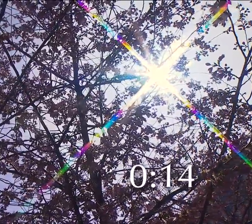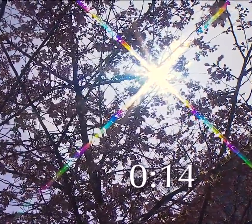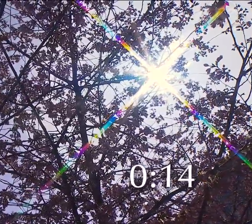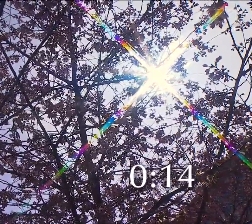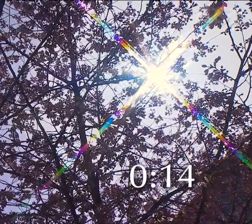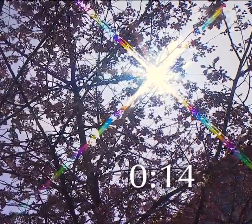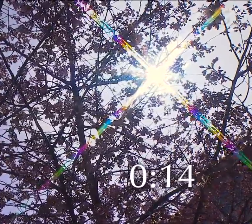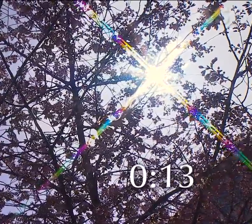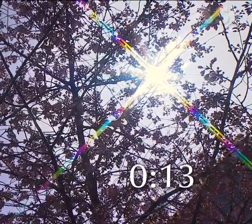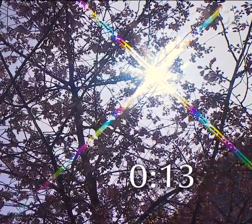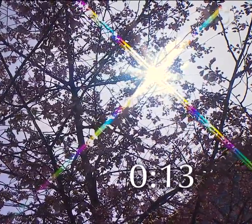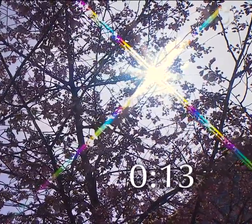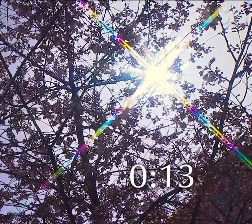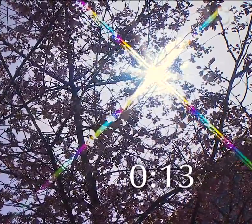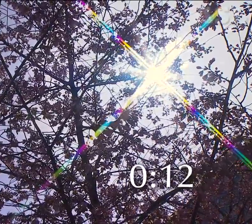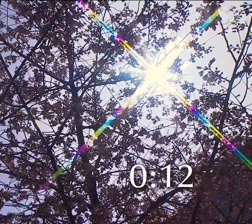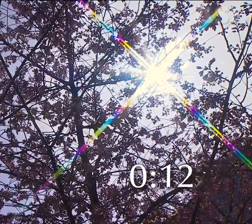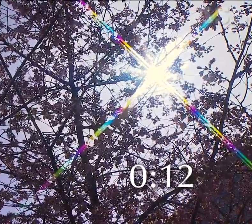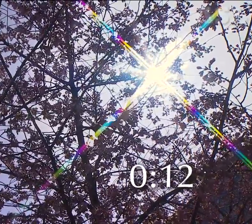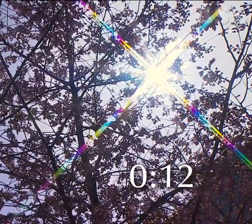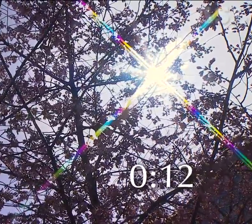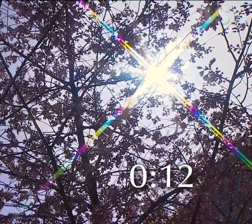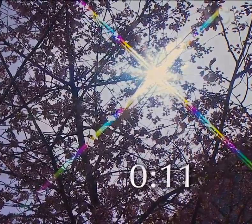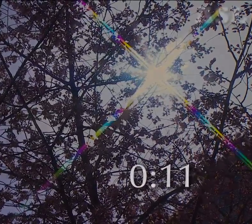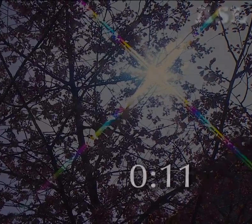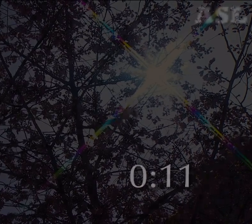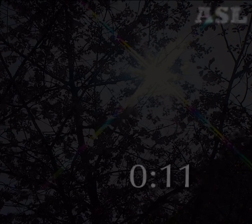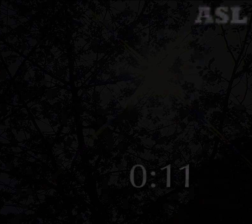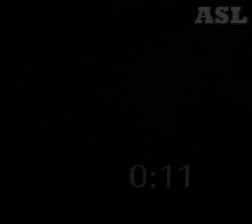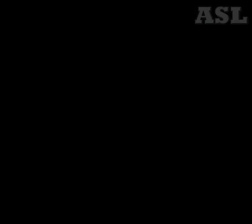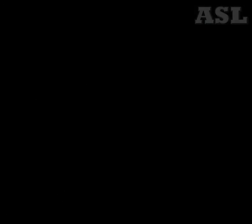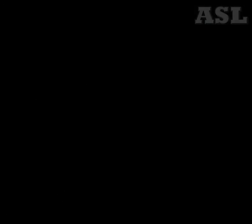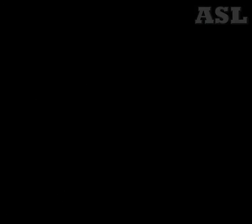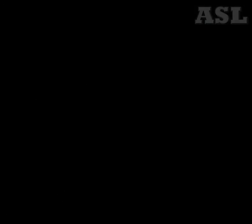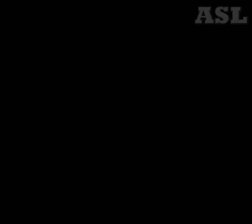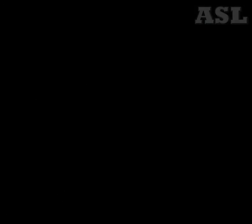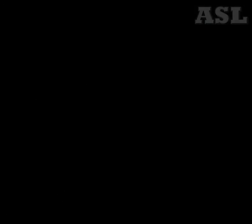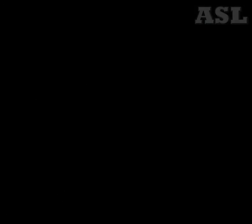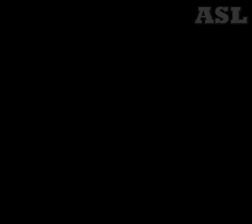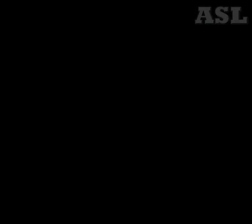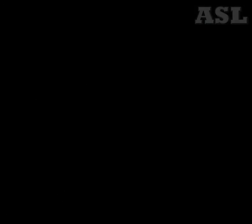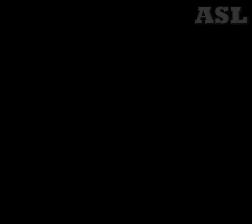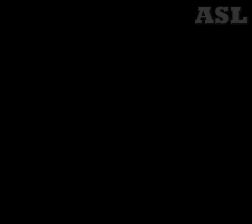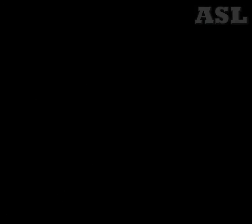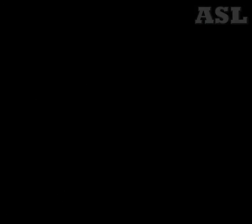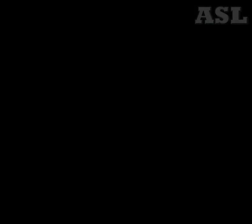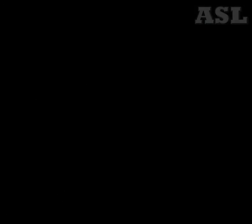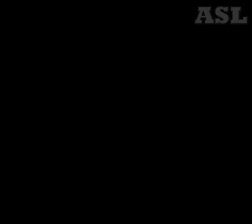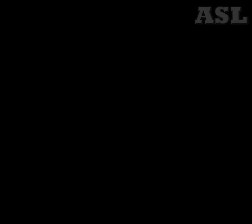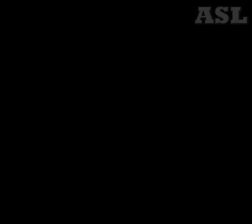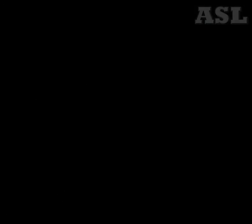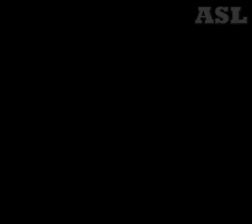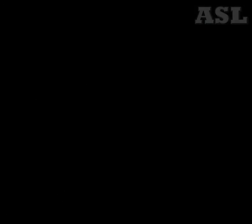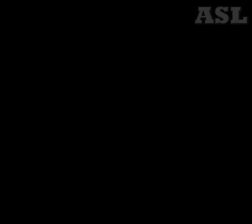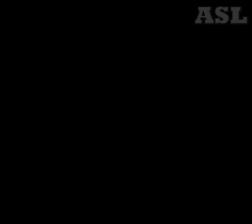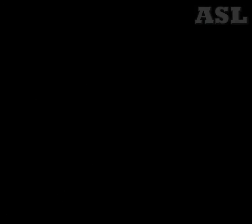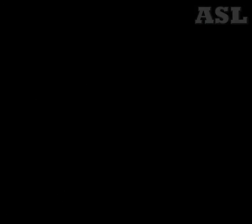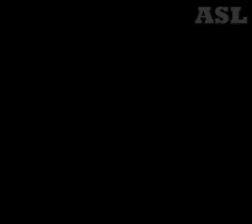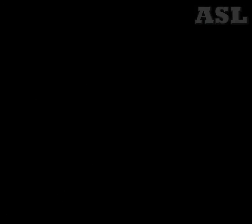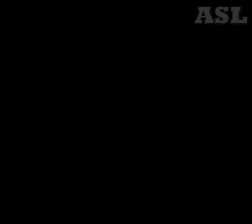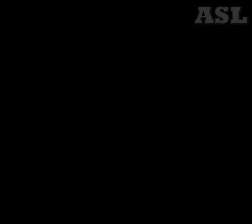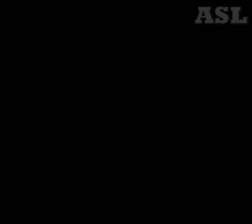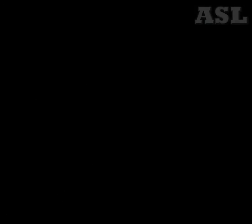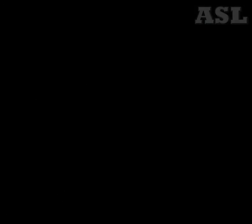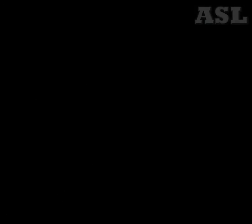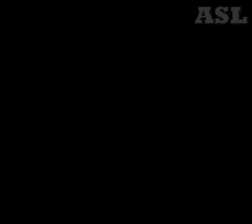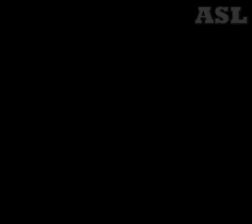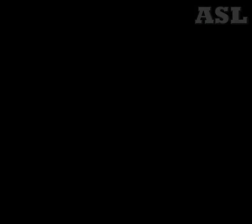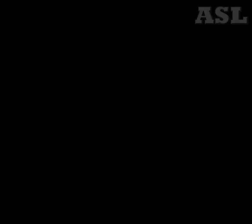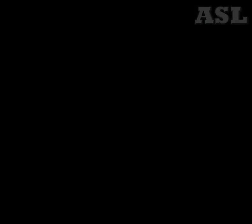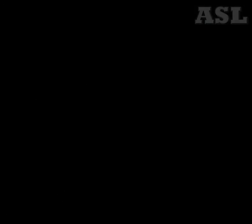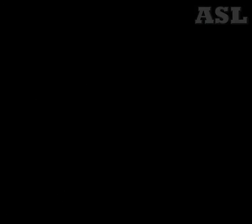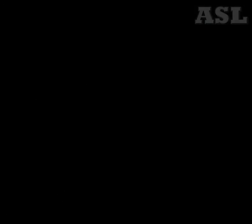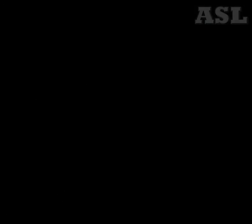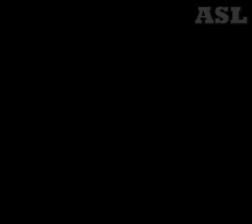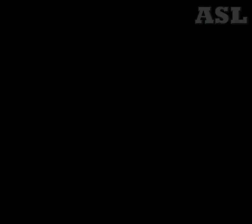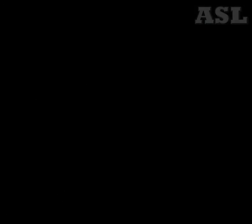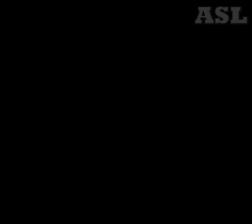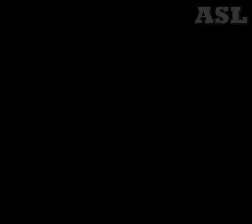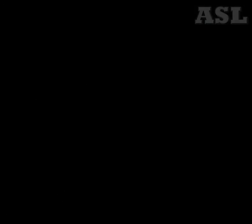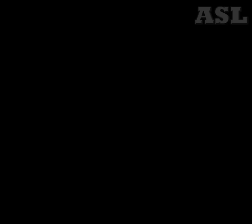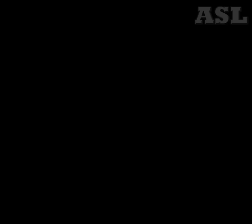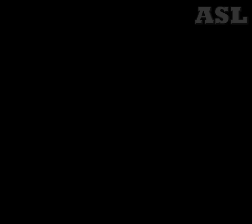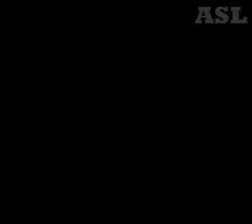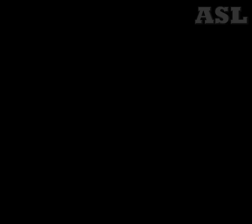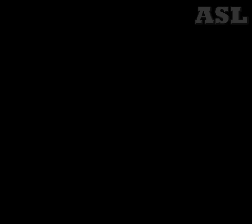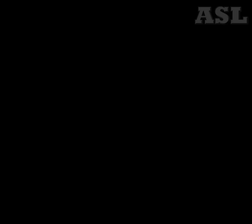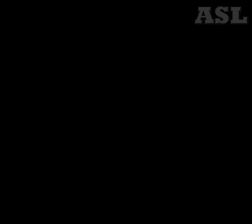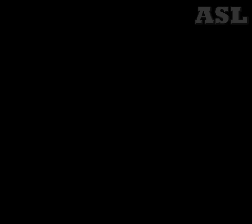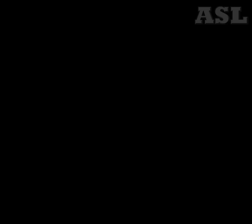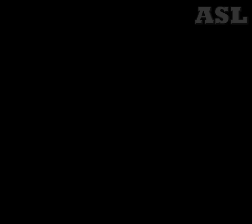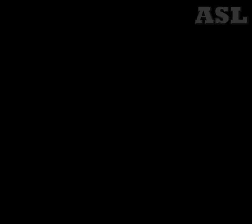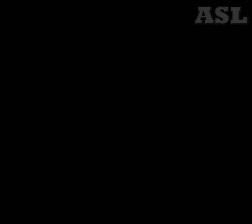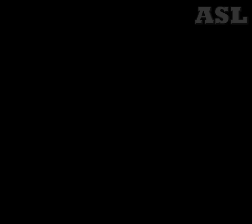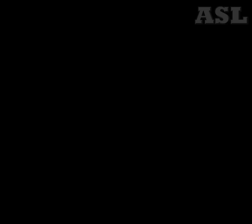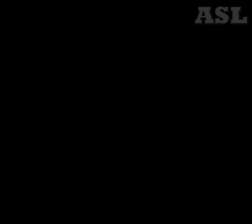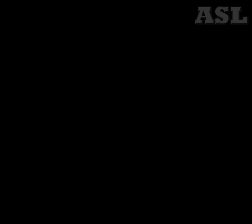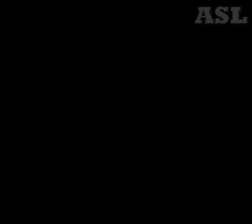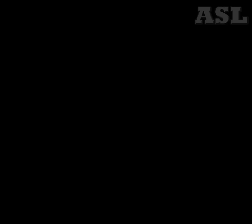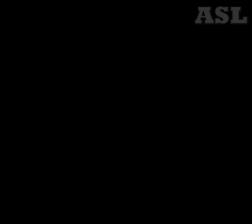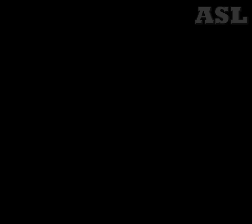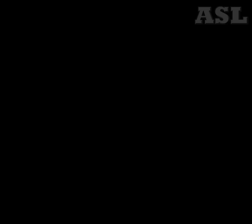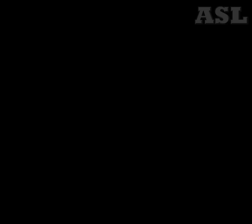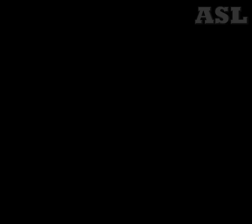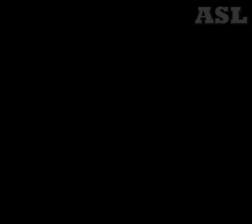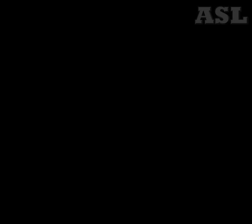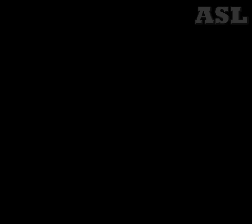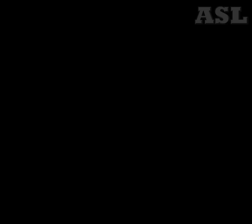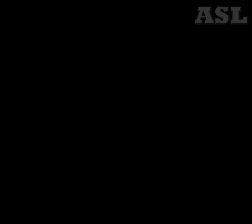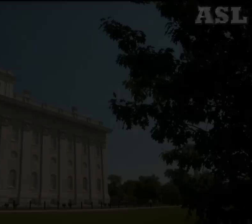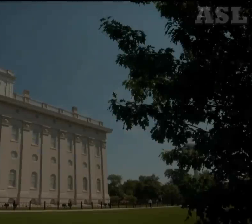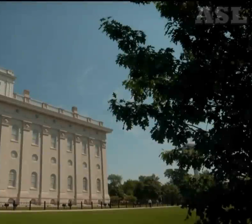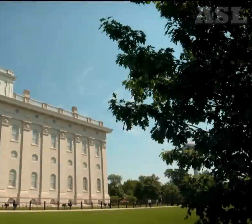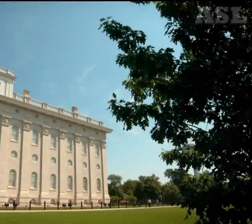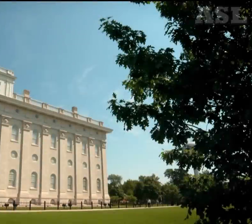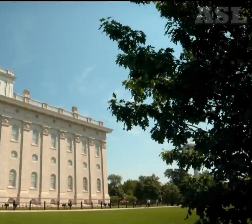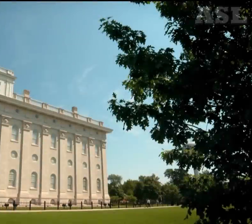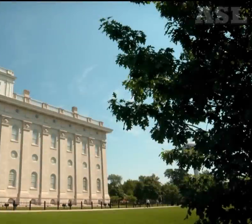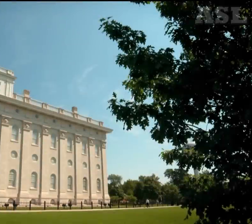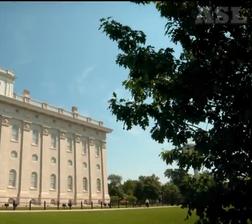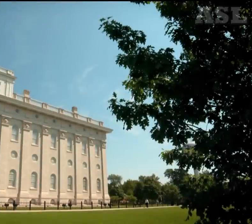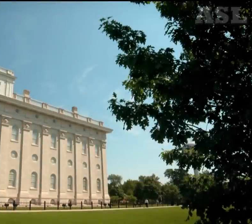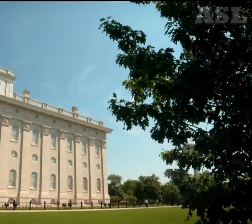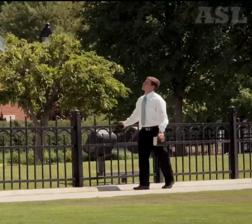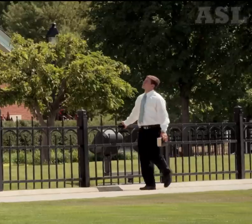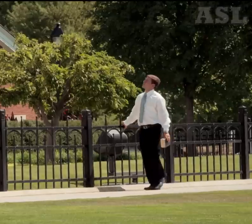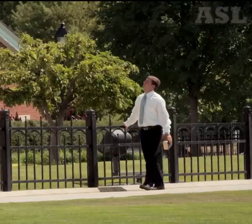THIS IS THE ENGLISH